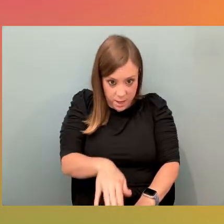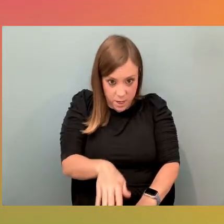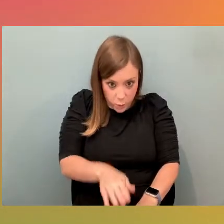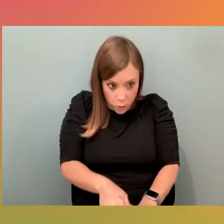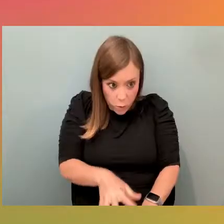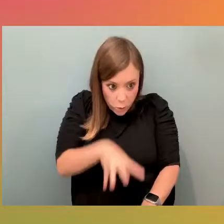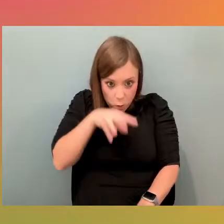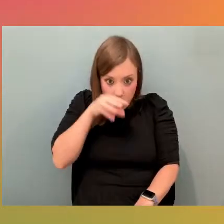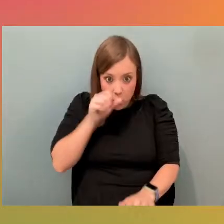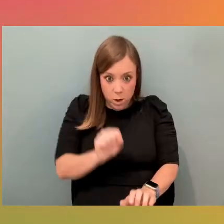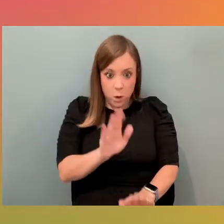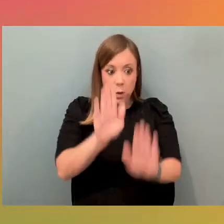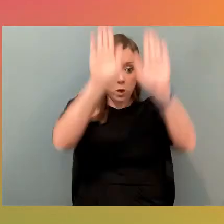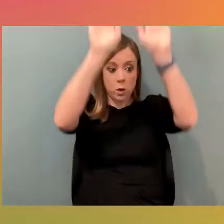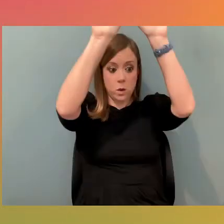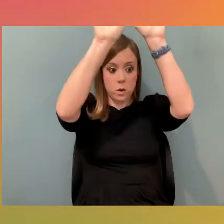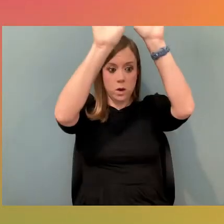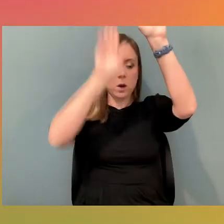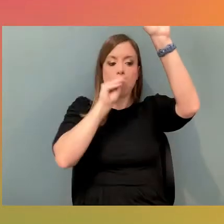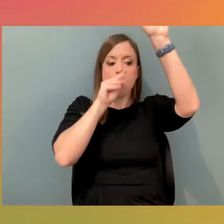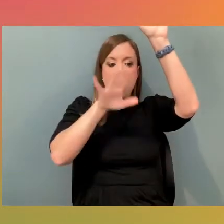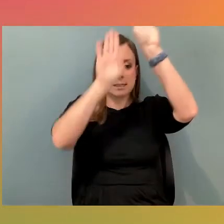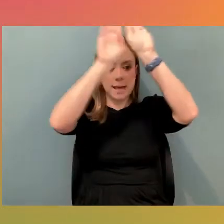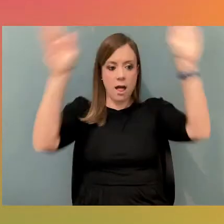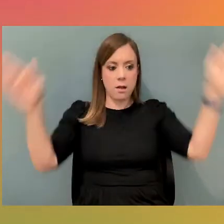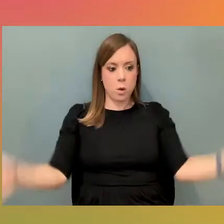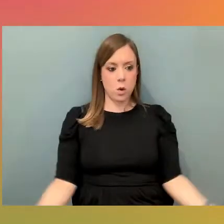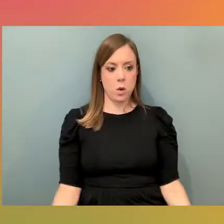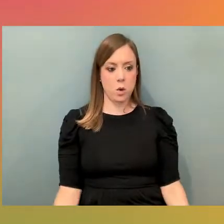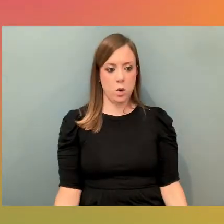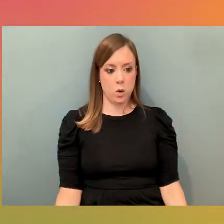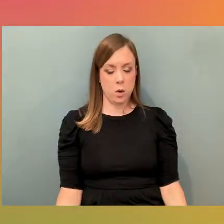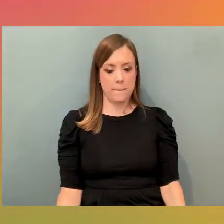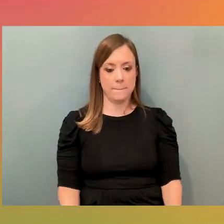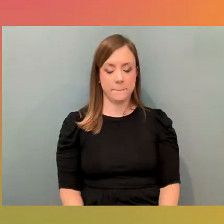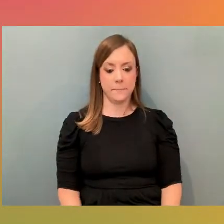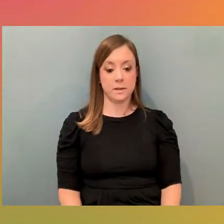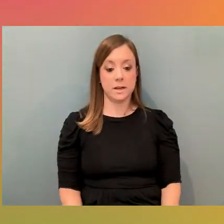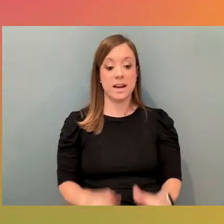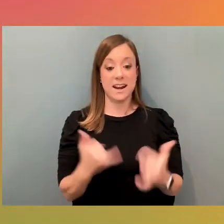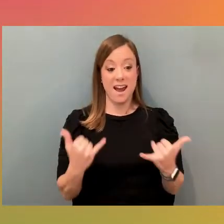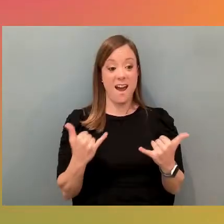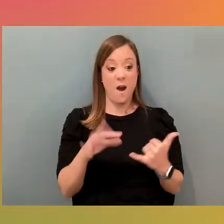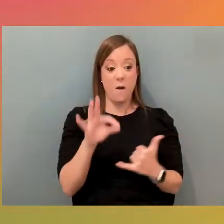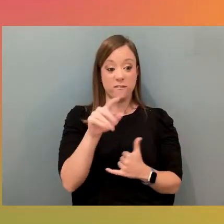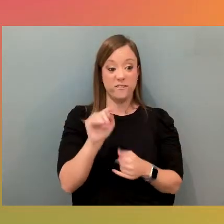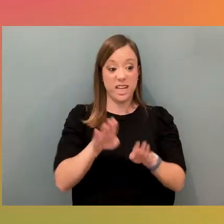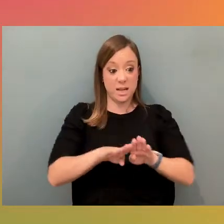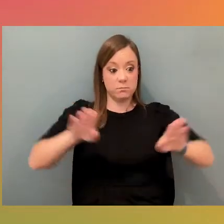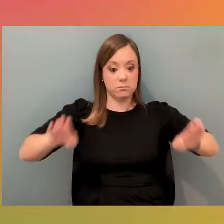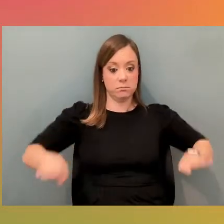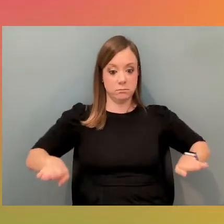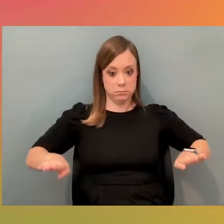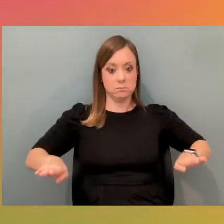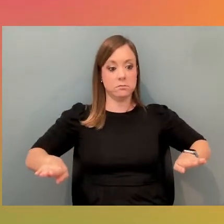YOUR THUMBS. INHALE LOOK UP EXHALE FOLD. PRESS INTO THE FEET AND RISE ALL THE WAY UP. EXHALE ARMS BY YOUR SIDES.